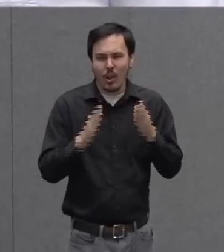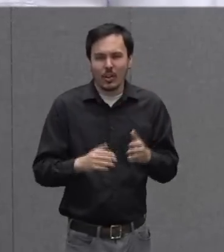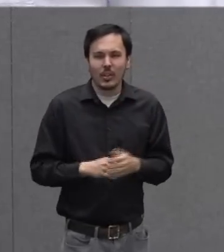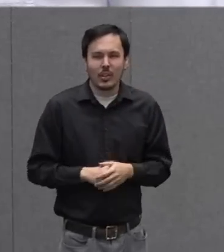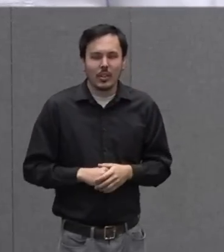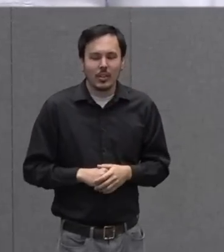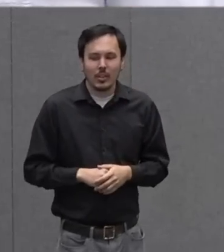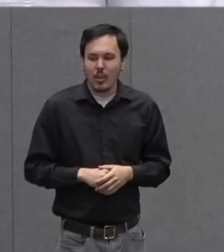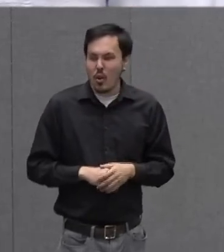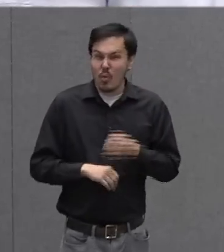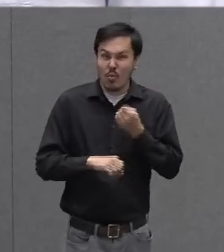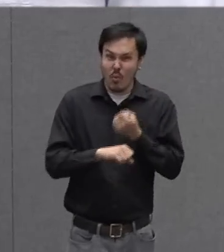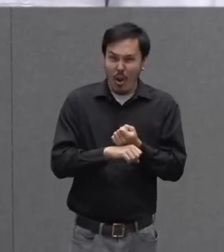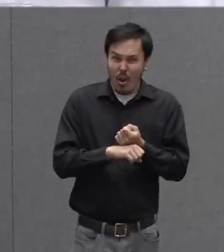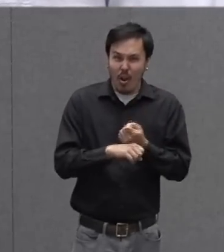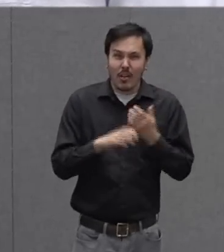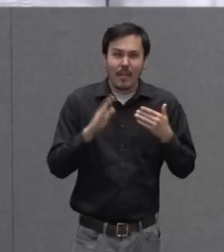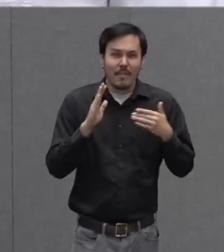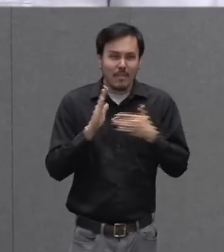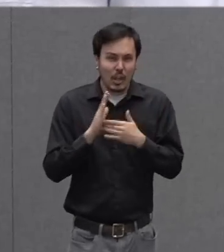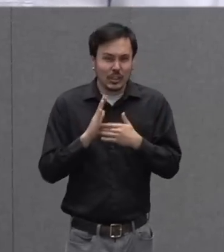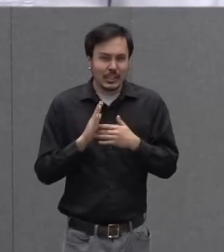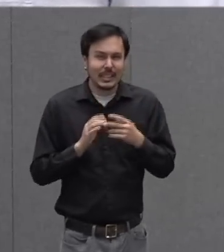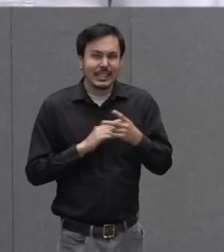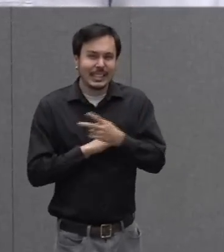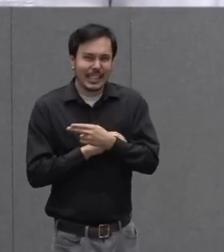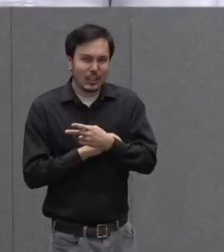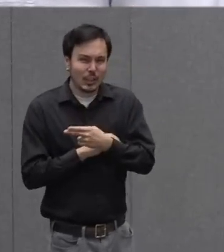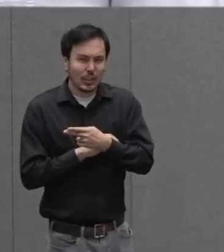Rock versus Scissors.